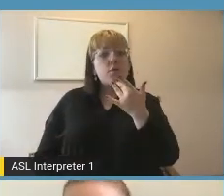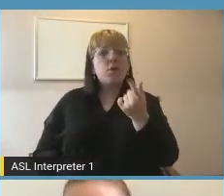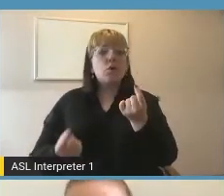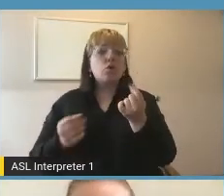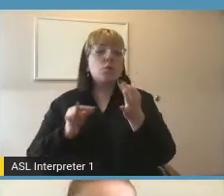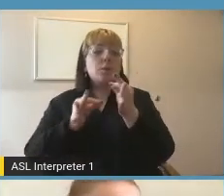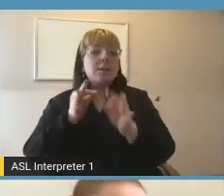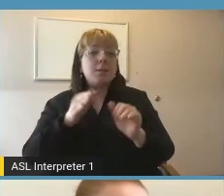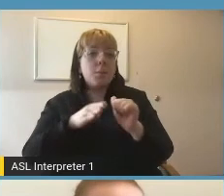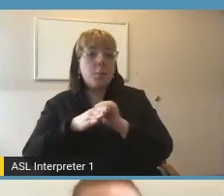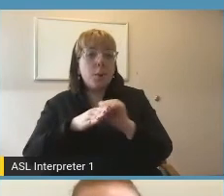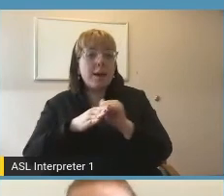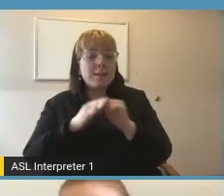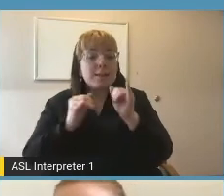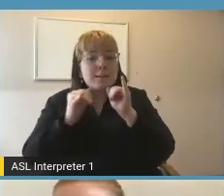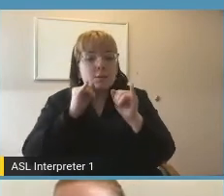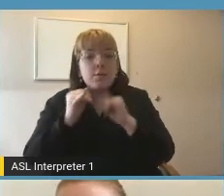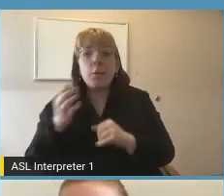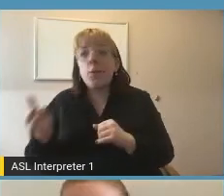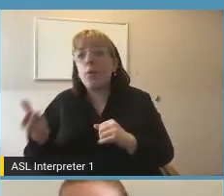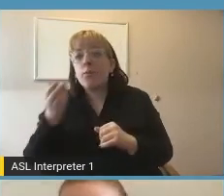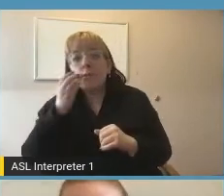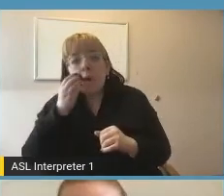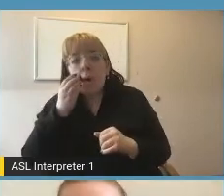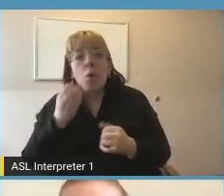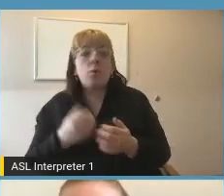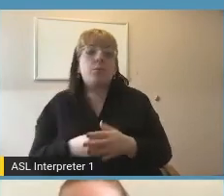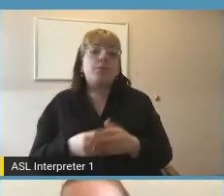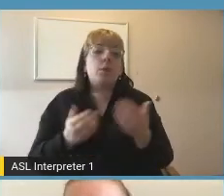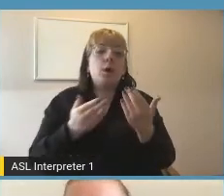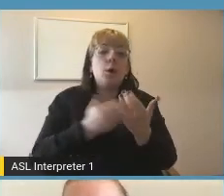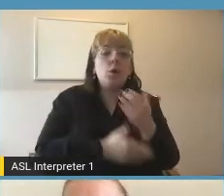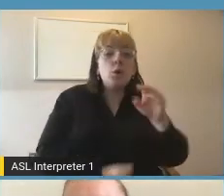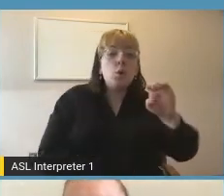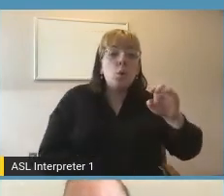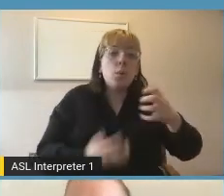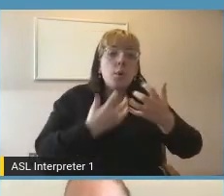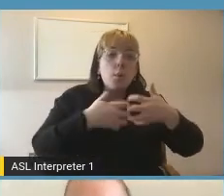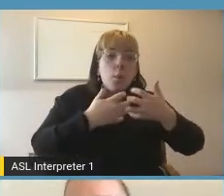interview whether it's on your phone or on your new equipment. Something short, five